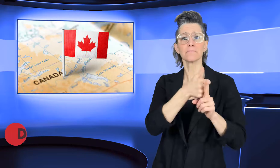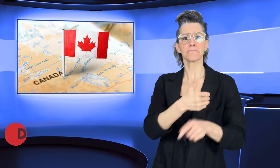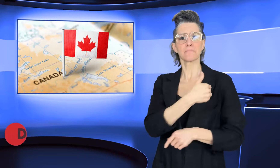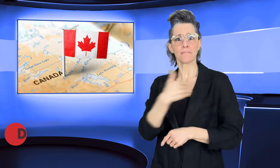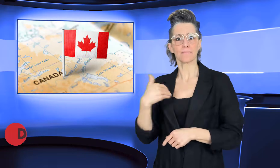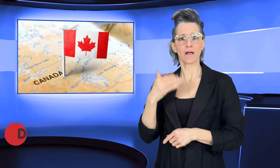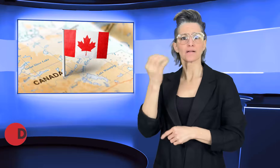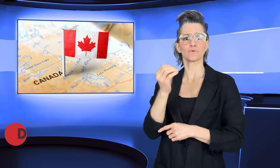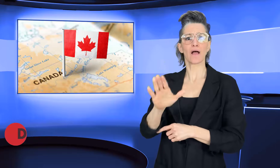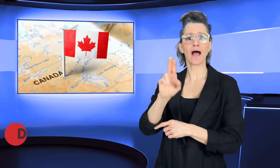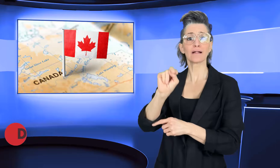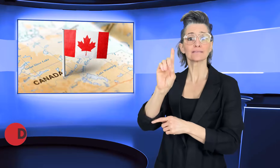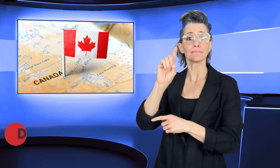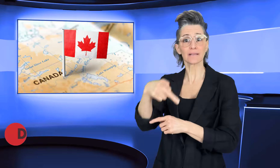as a member of the Ontario New Democratic Party.